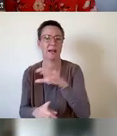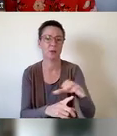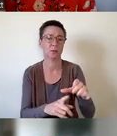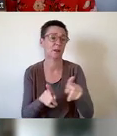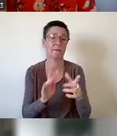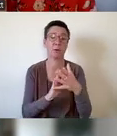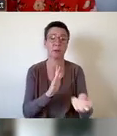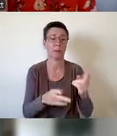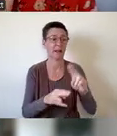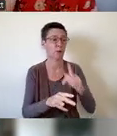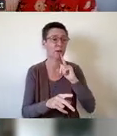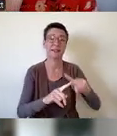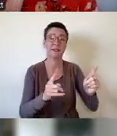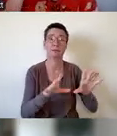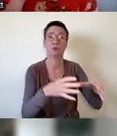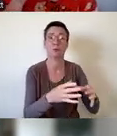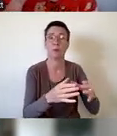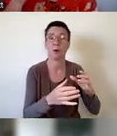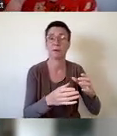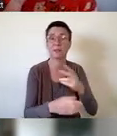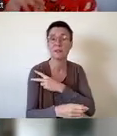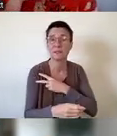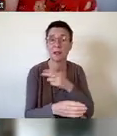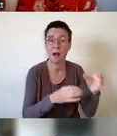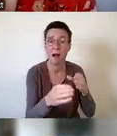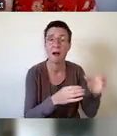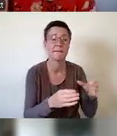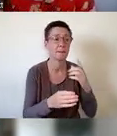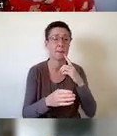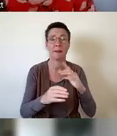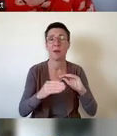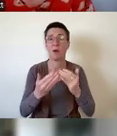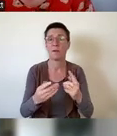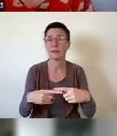if you're talking about very different things. If not,